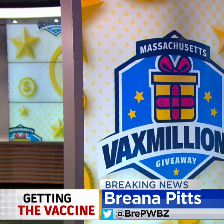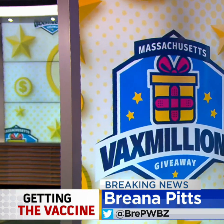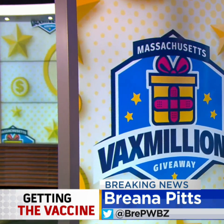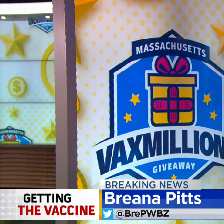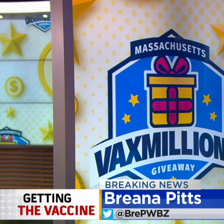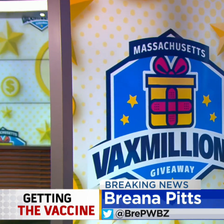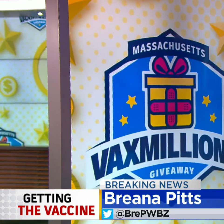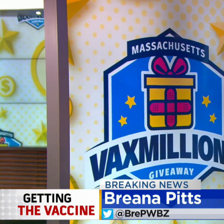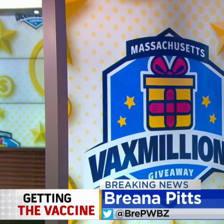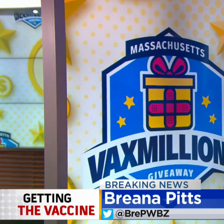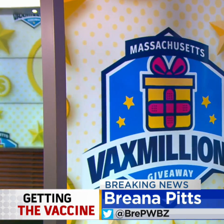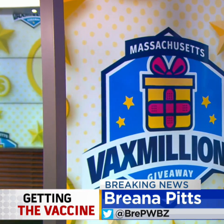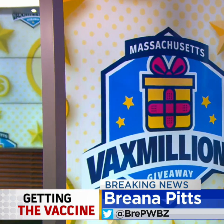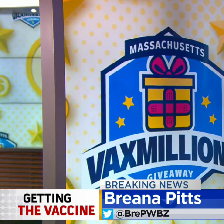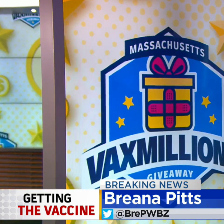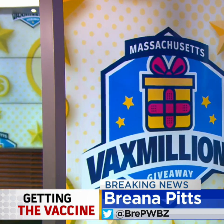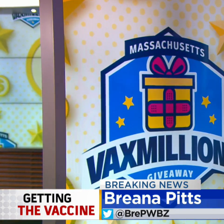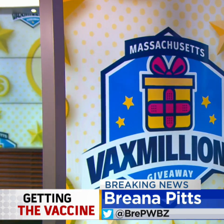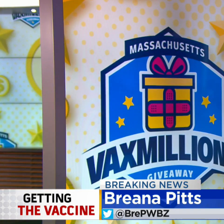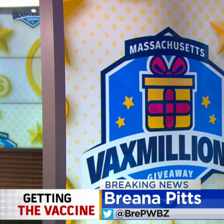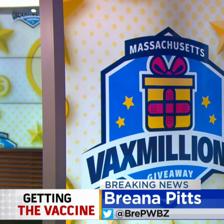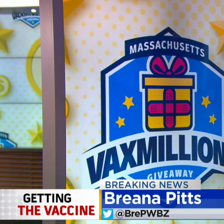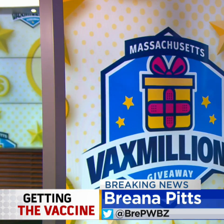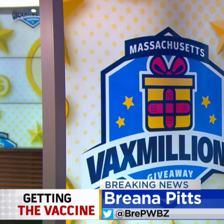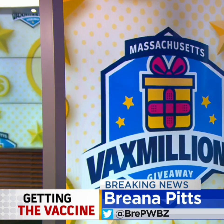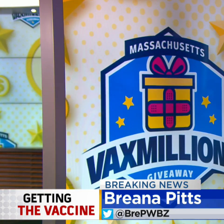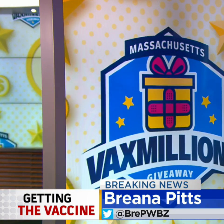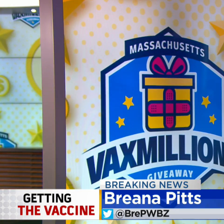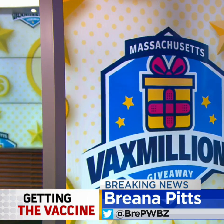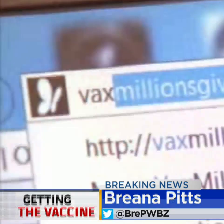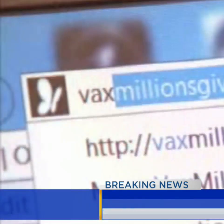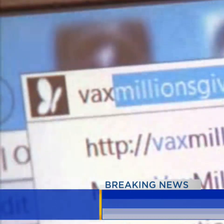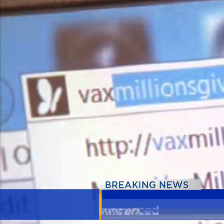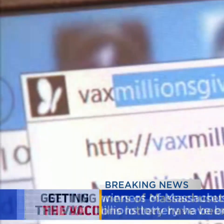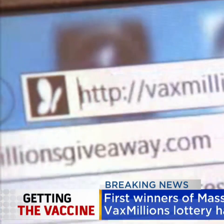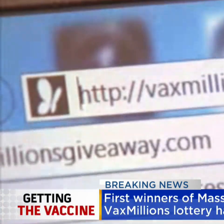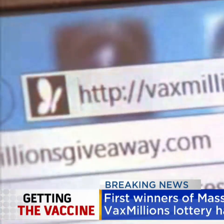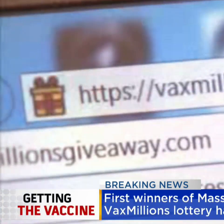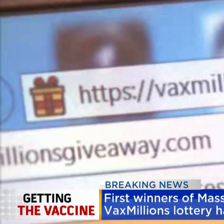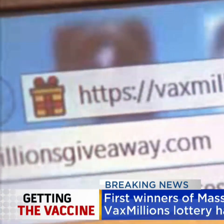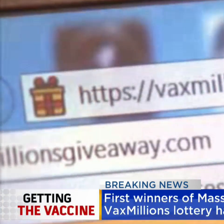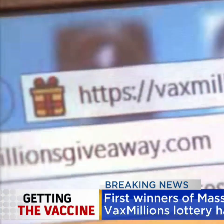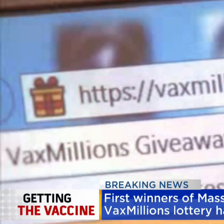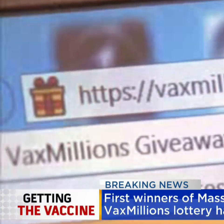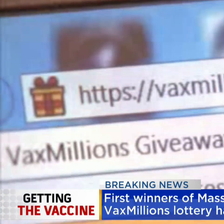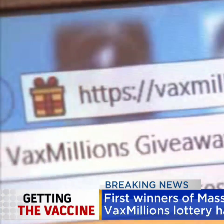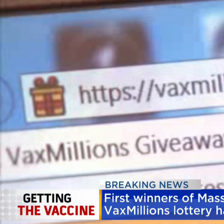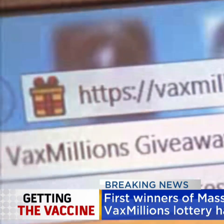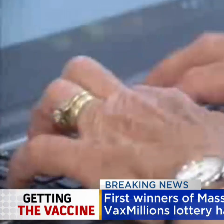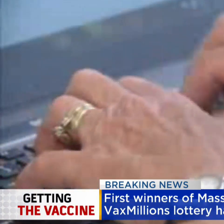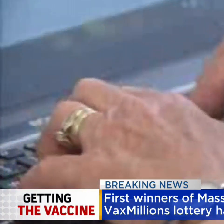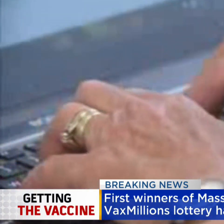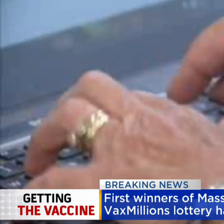LIVE FROM THE CHANNEL 4 STUDIOS, THIS IS WBZ NEWS. MASSACHUSETTS HAS ONE OF THE HIGHEST RATES IN THE COUNTRY, BREANNA PITTS IS HERE ONE LUCKY WINNER GOT THAT